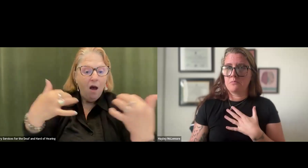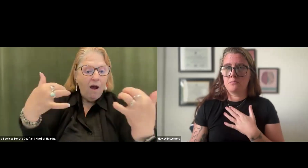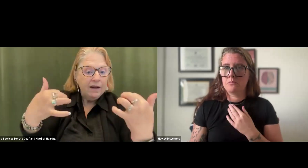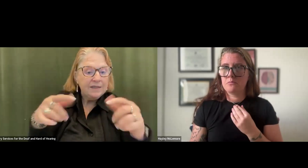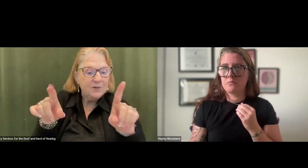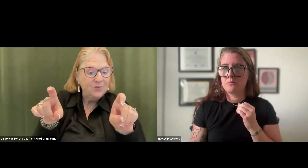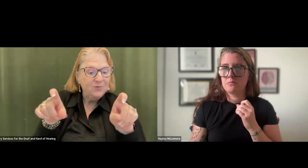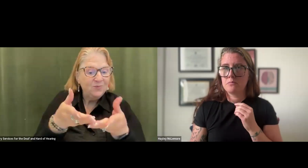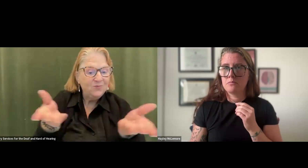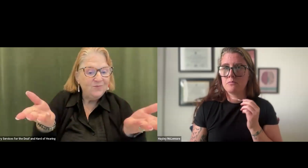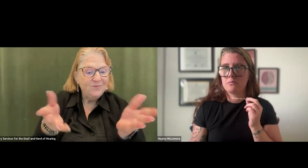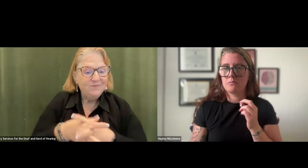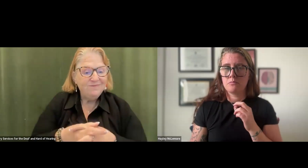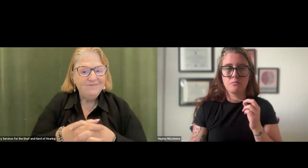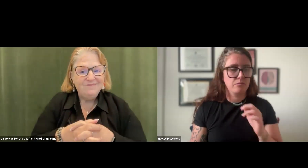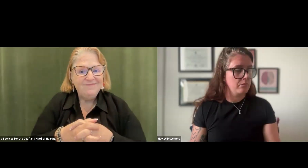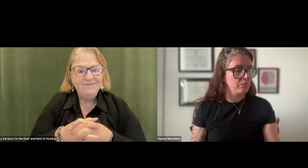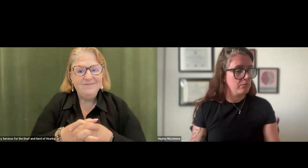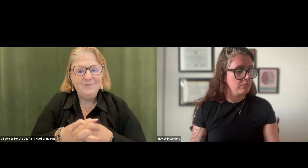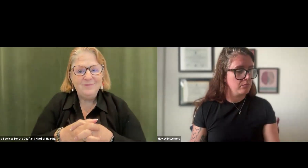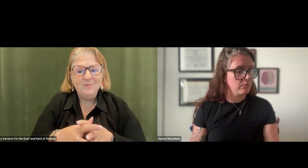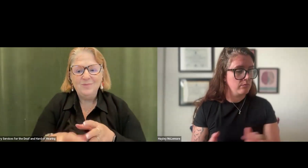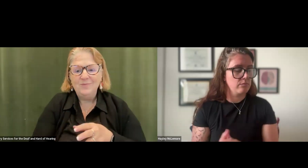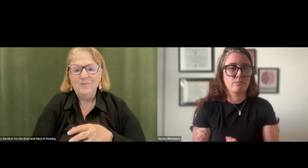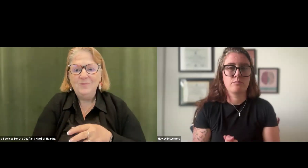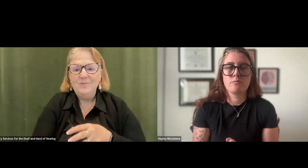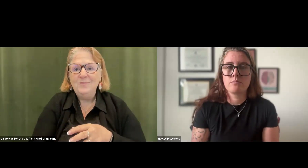we just wanna give the floor to the audience if there's any questions that anyone has.